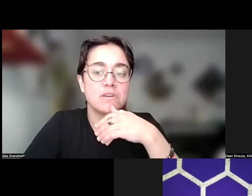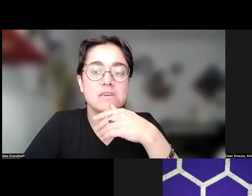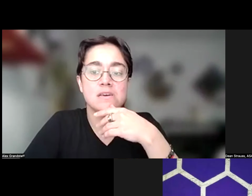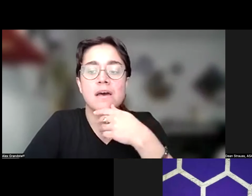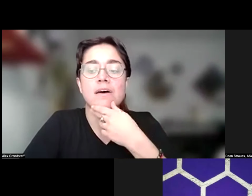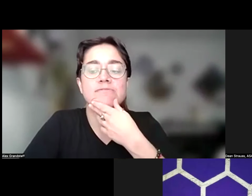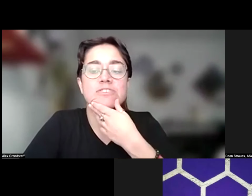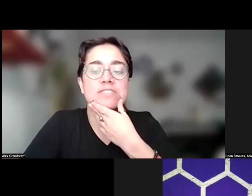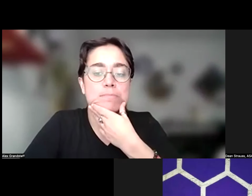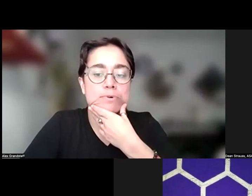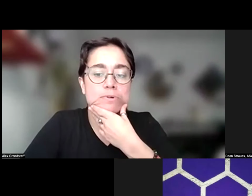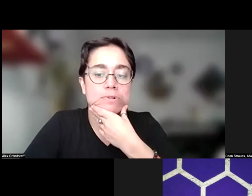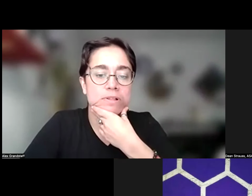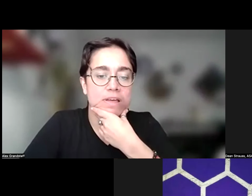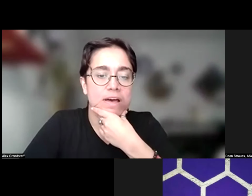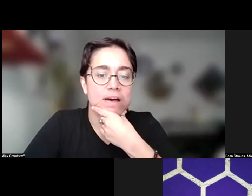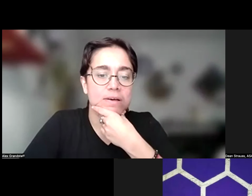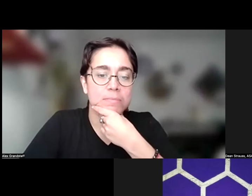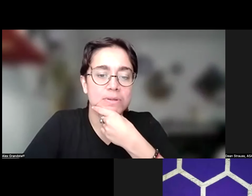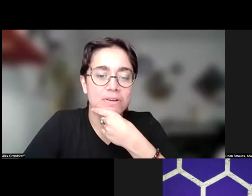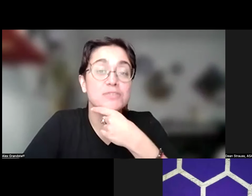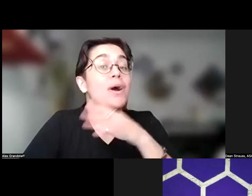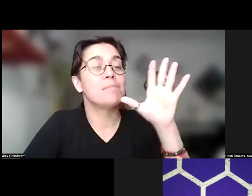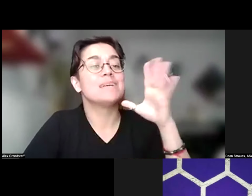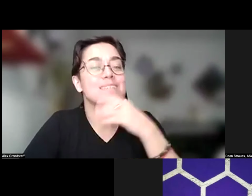yet to discover that. I think it is great to start this